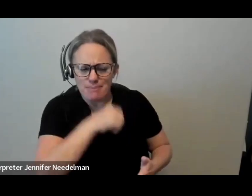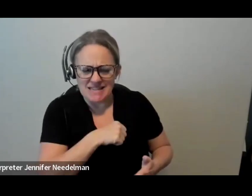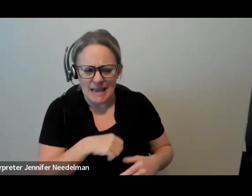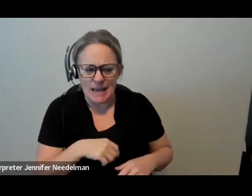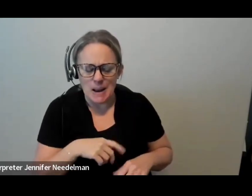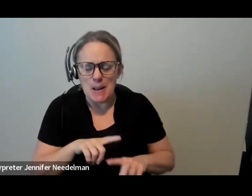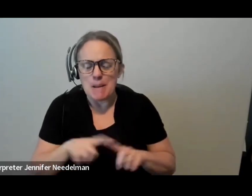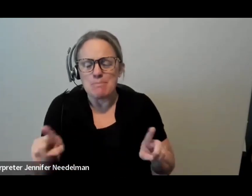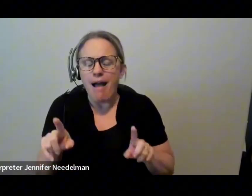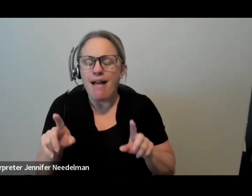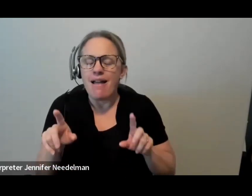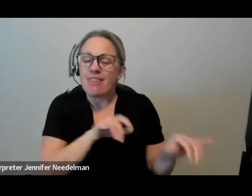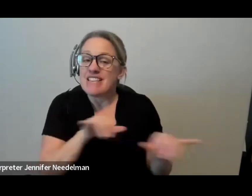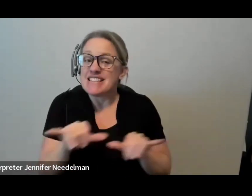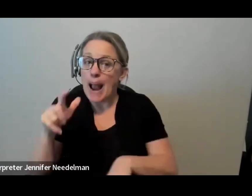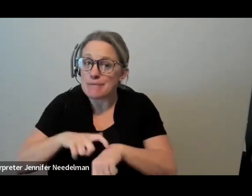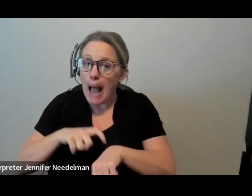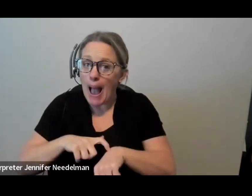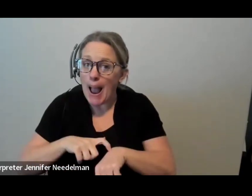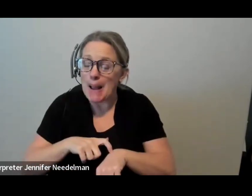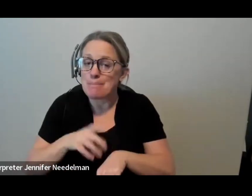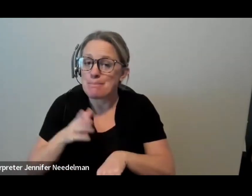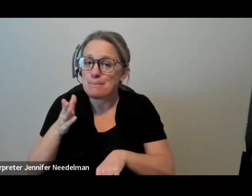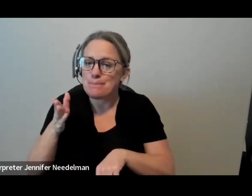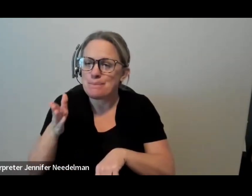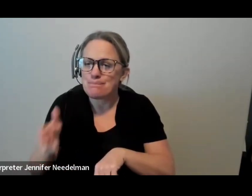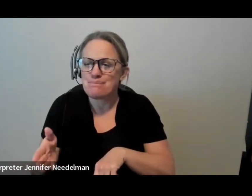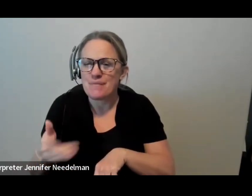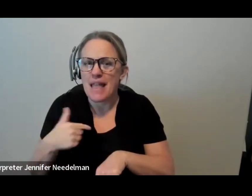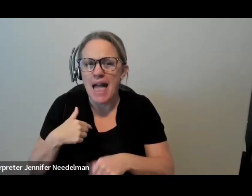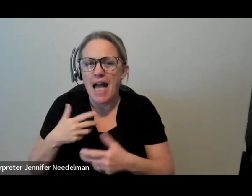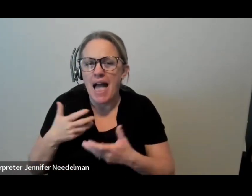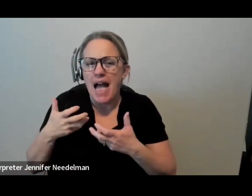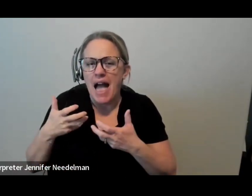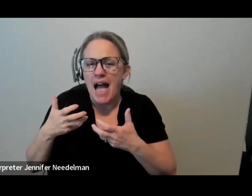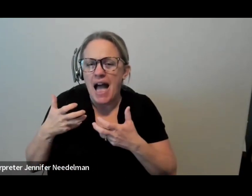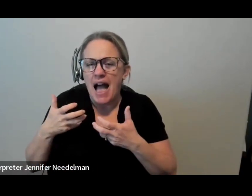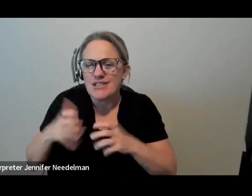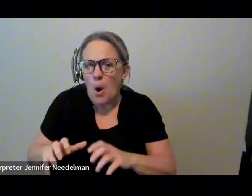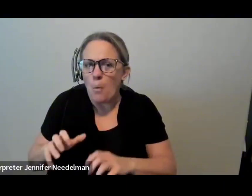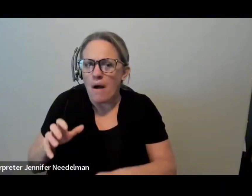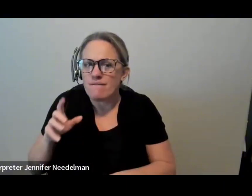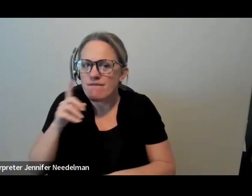And at the same time, I don't want to give false confidence to people